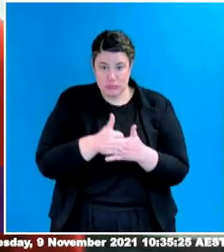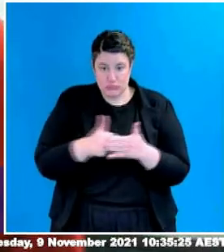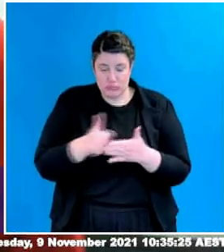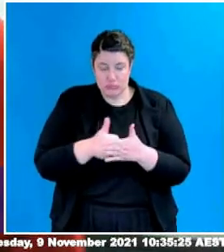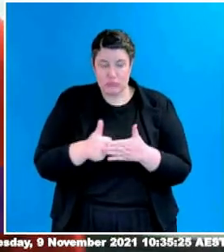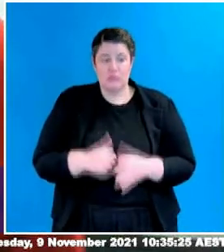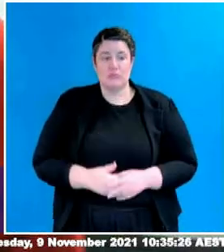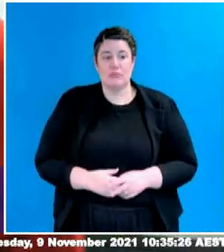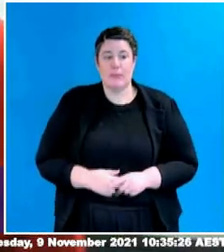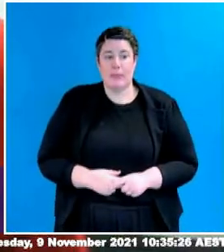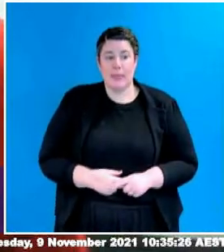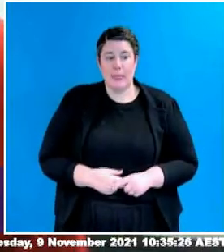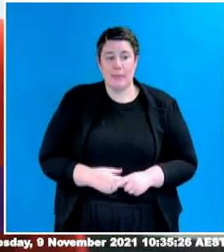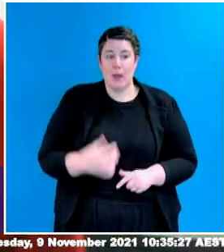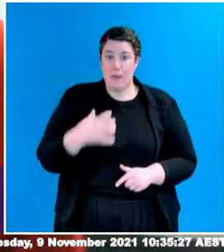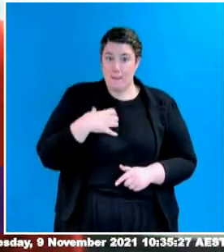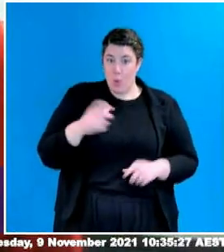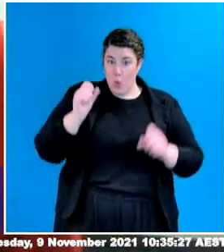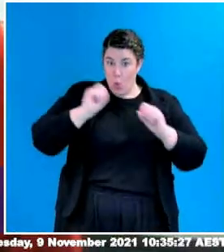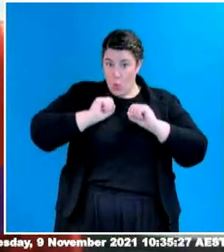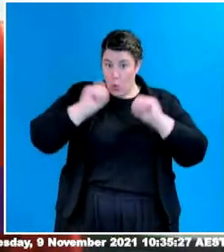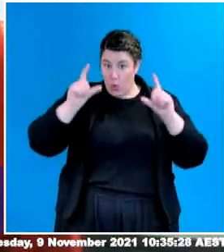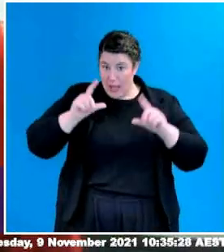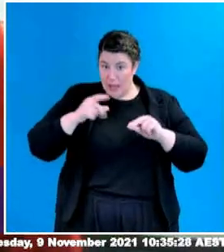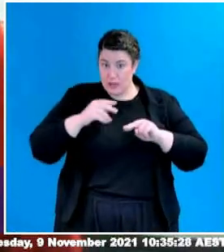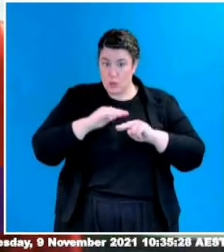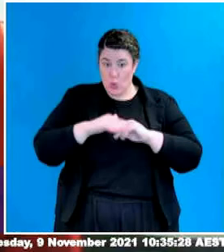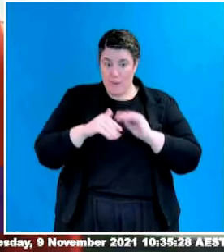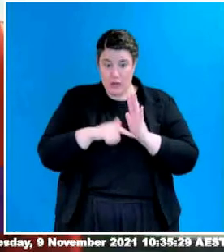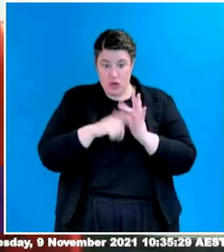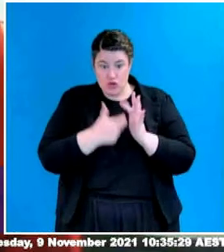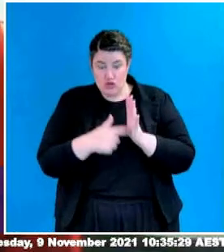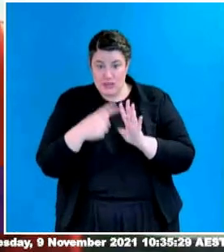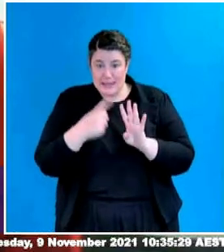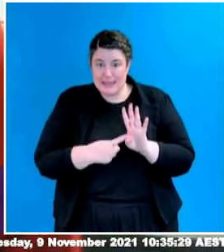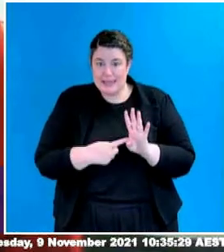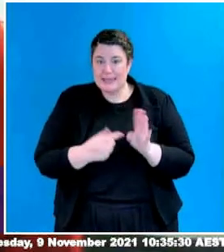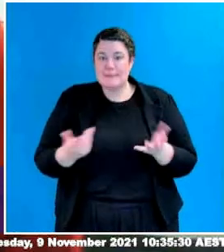But in terms of more awareness of the Treaty, then I don't think that is a bad thing.